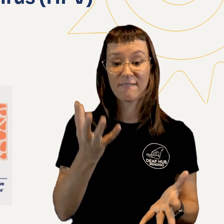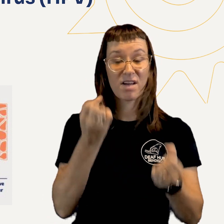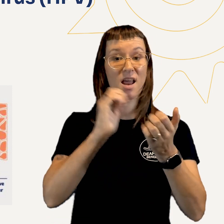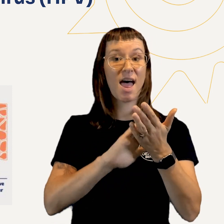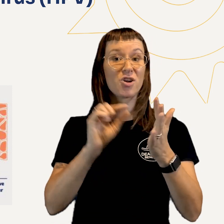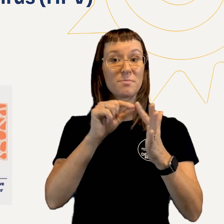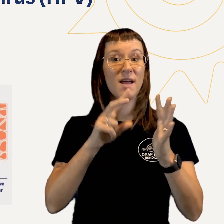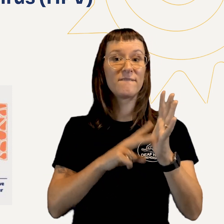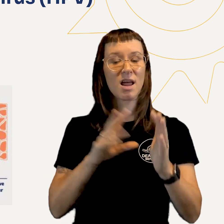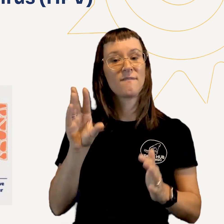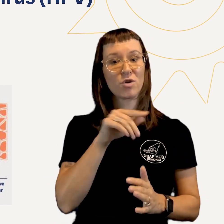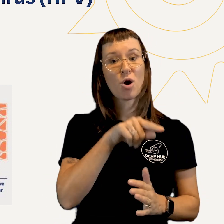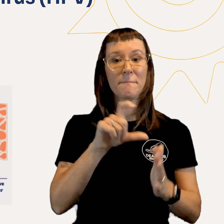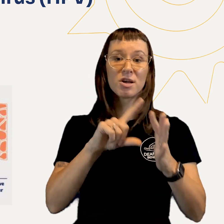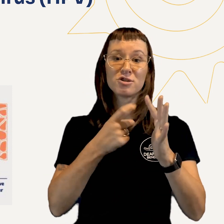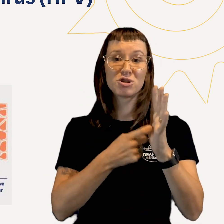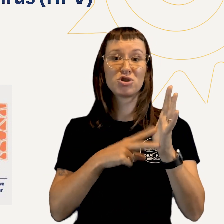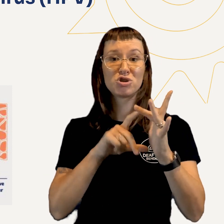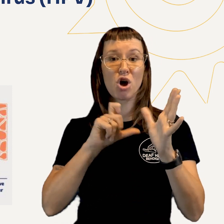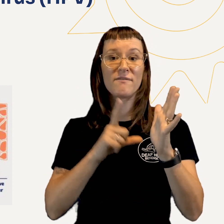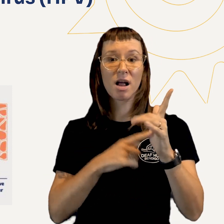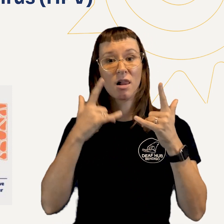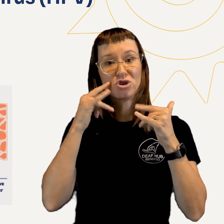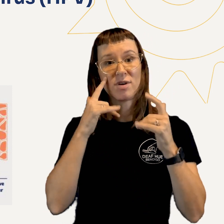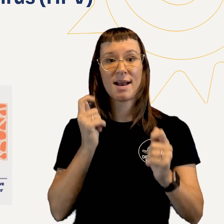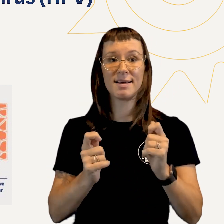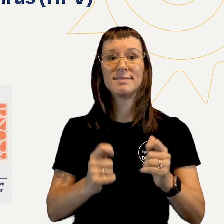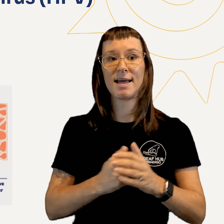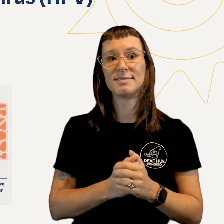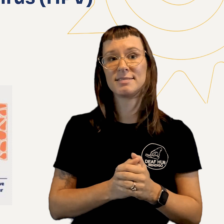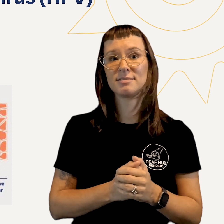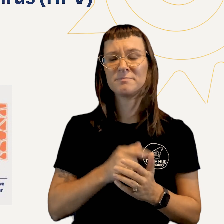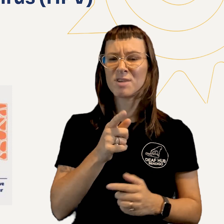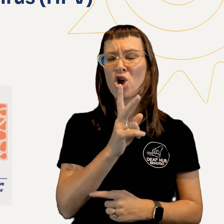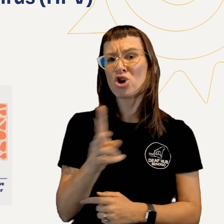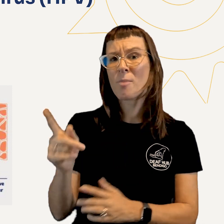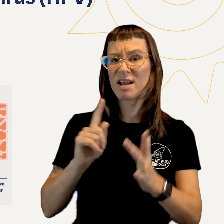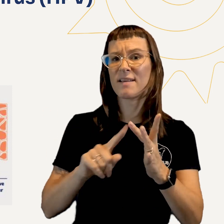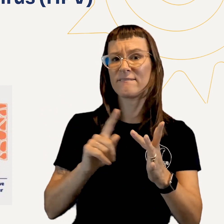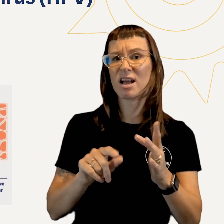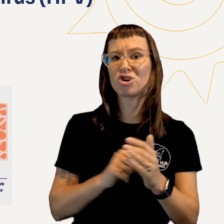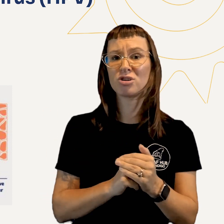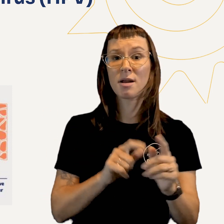The Human Papillomavirus, also known as HPV, is a common infection. Most people don't even